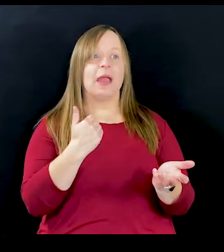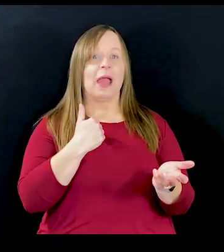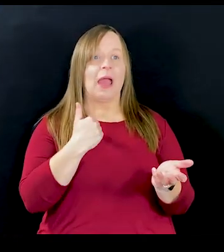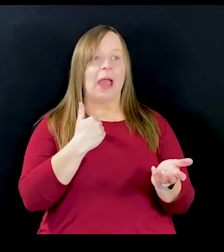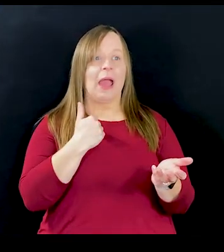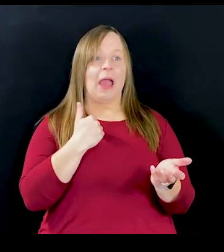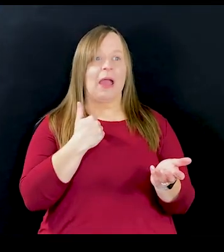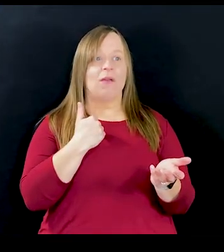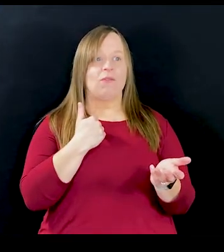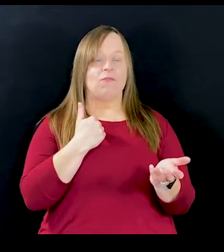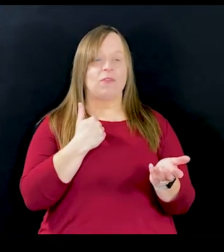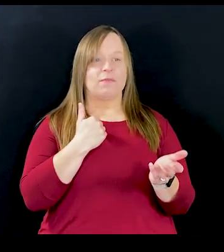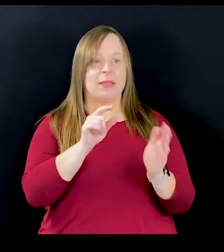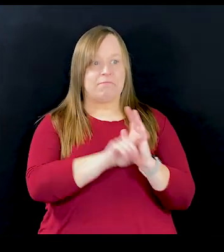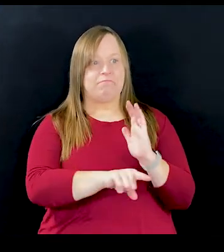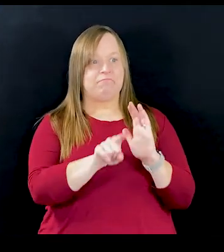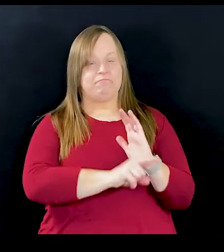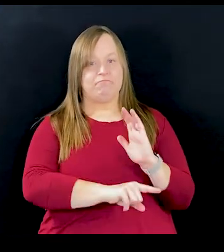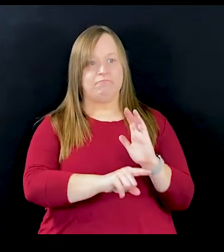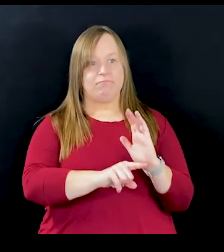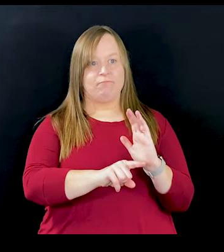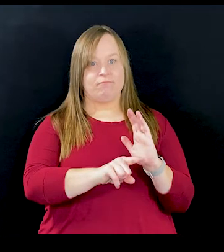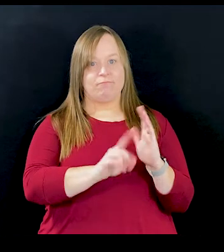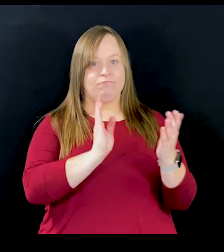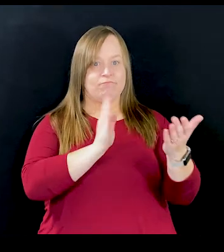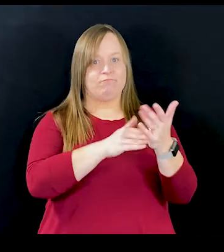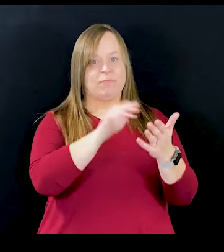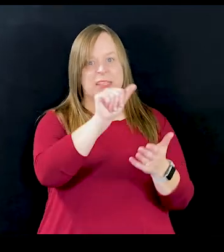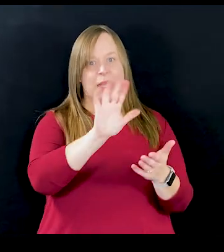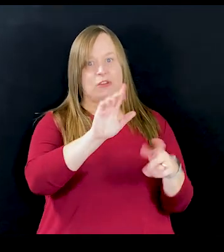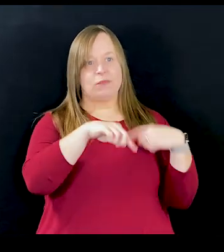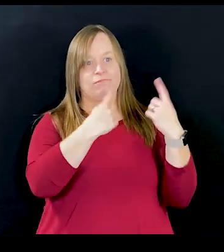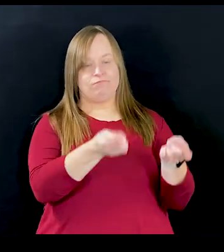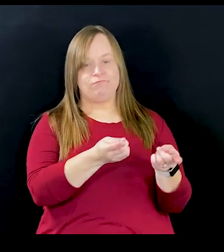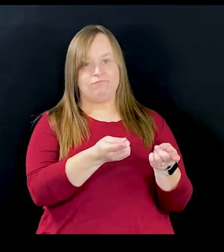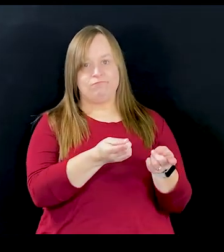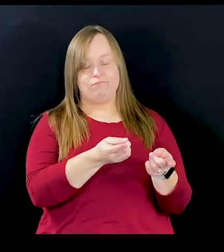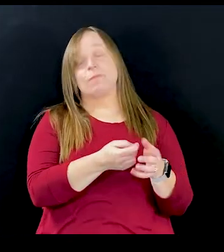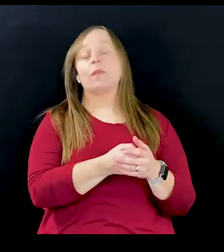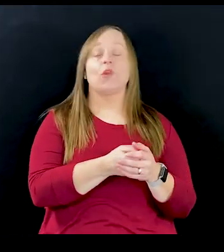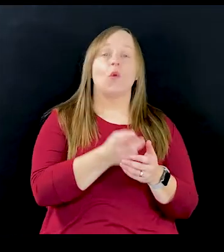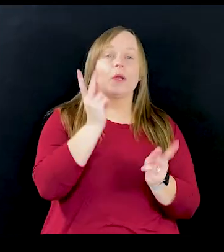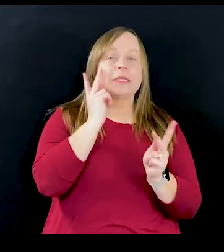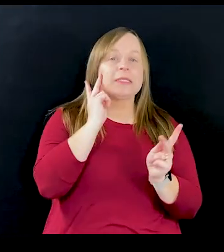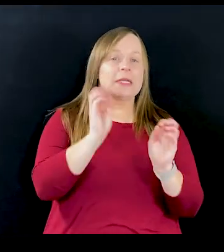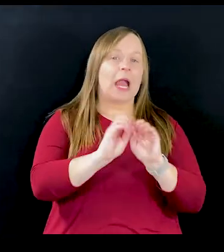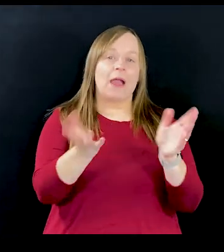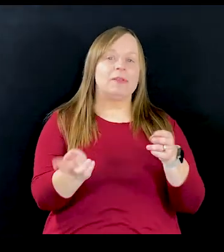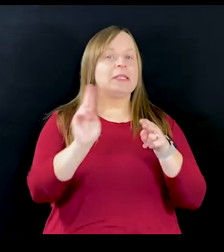have held on to that bigotry and to those prejudices. So right now we're seeing this increase,